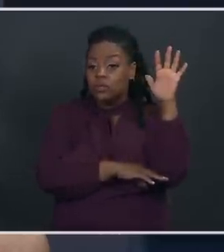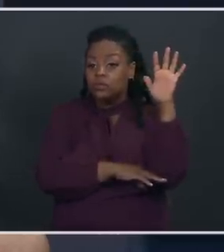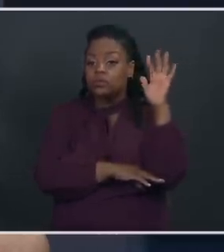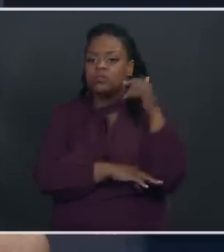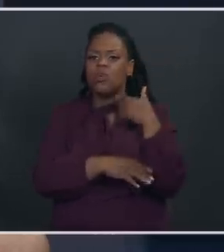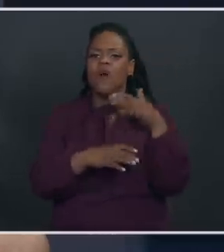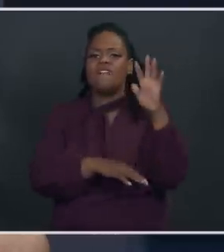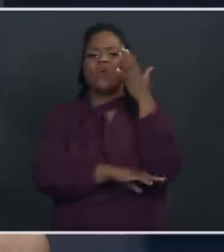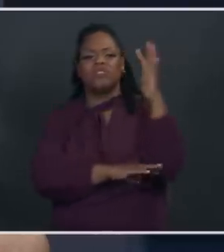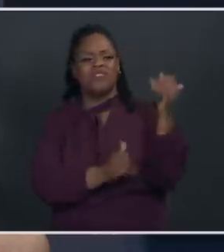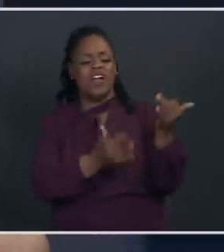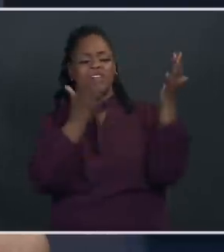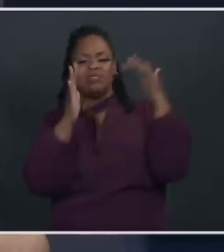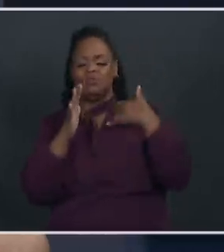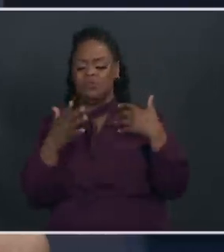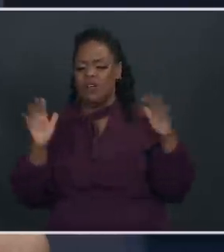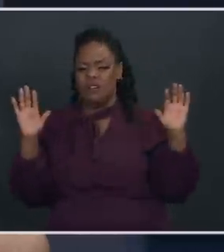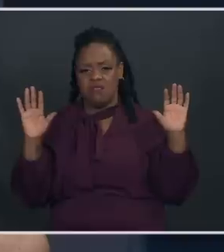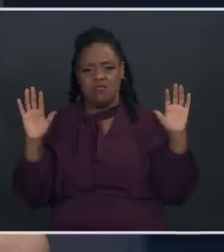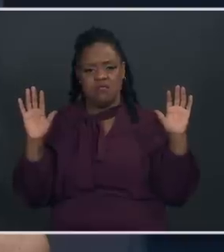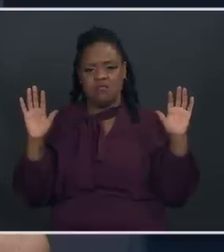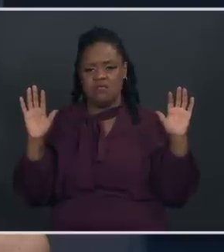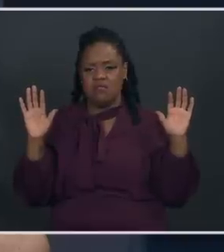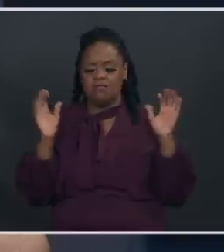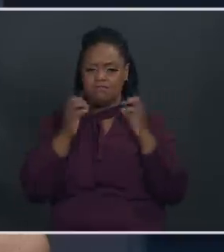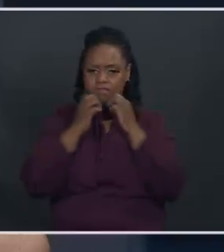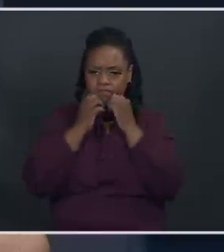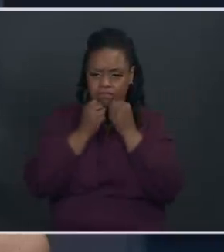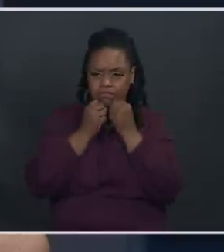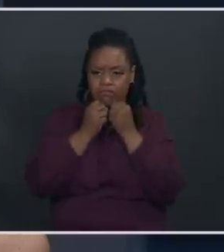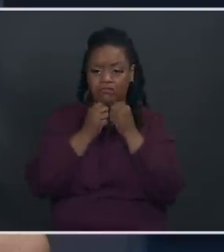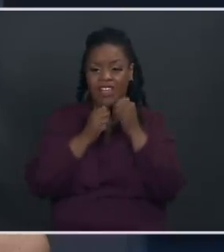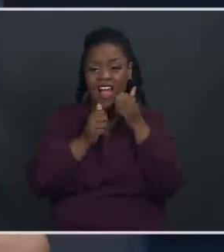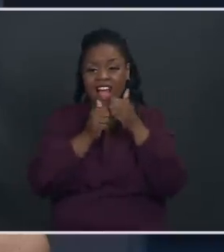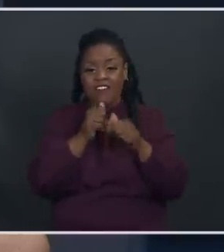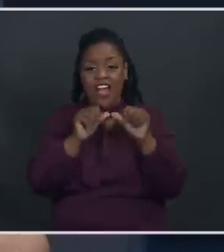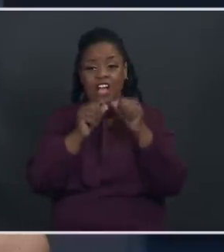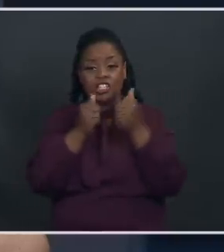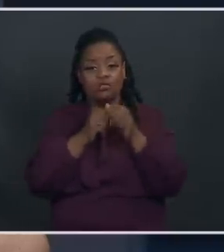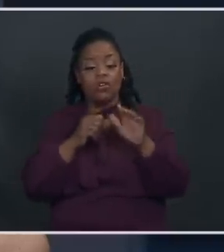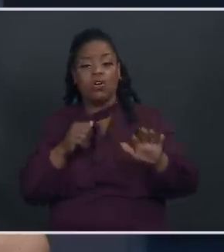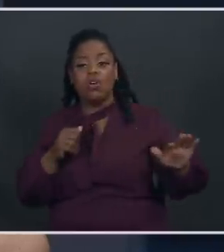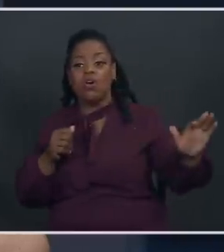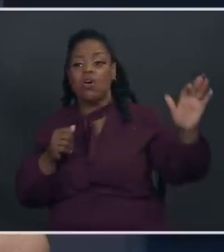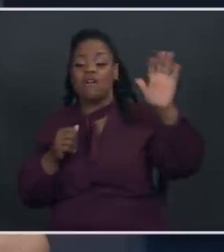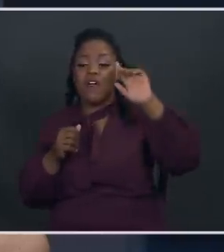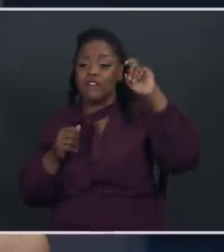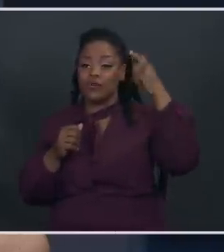So, all across the federal government, every agency -- and you'll see many of them specifically tasked